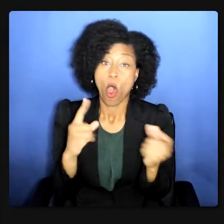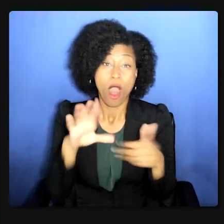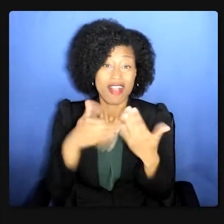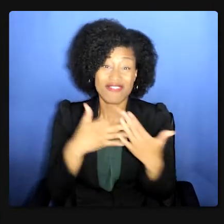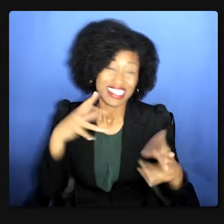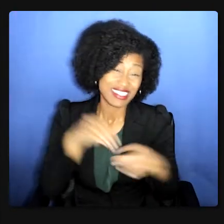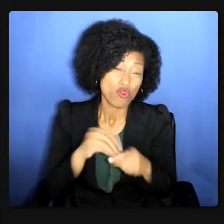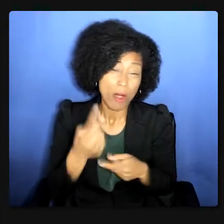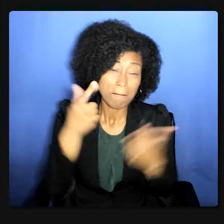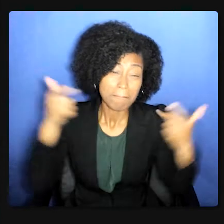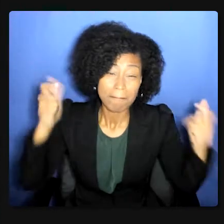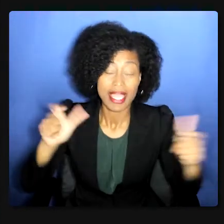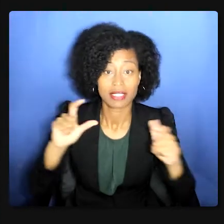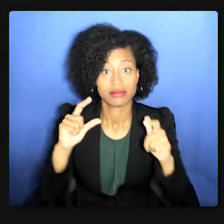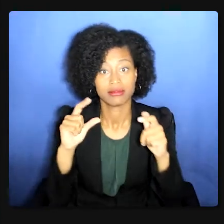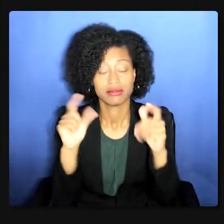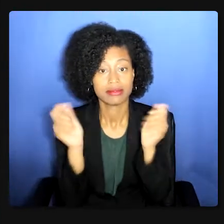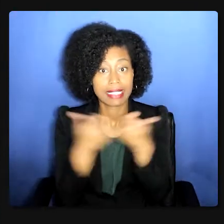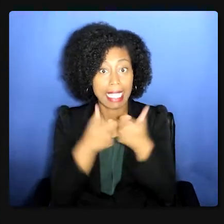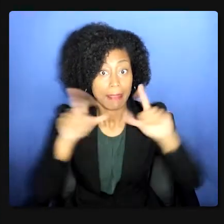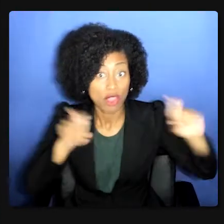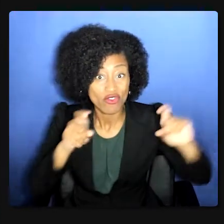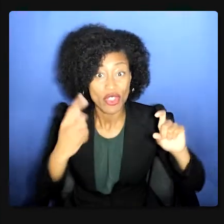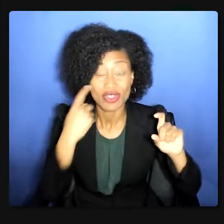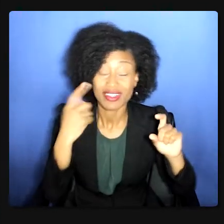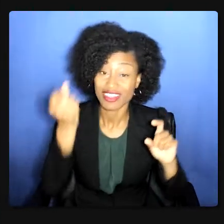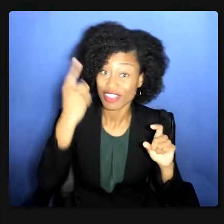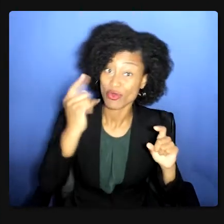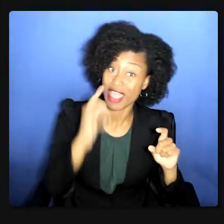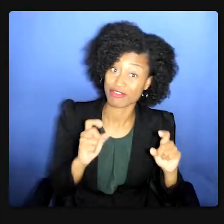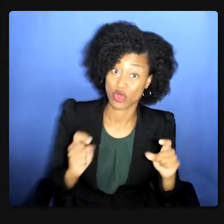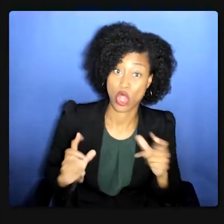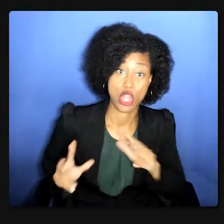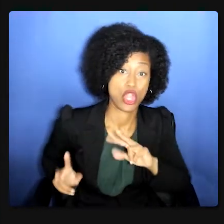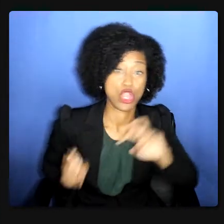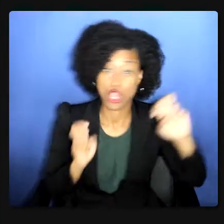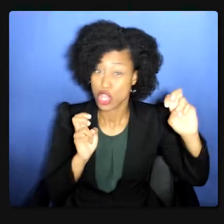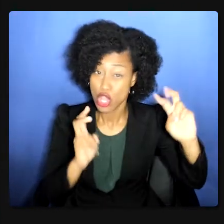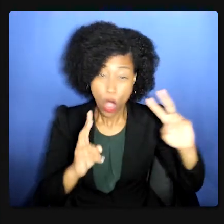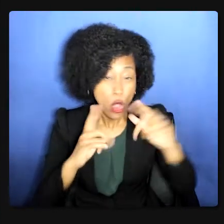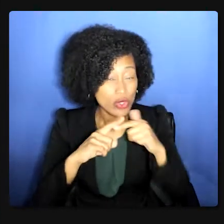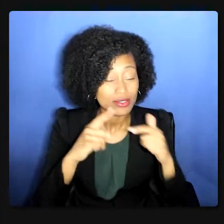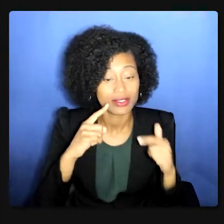So to pre-warm the game server, we have to load them, right, and to get them in a state